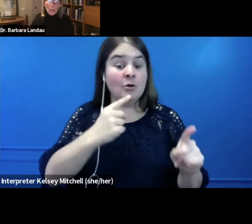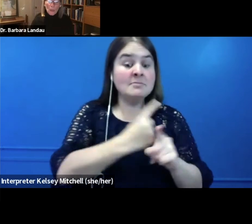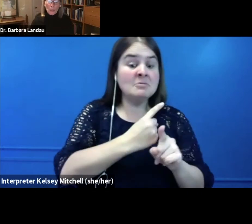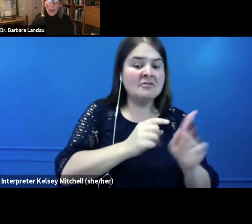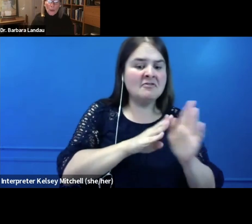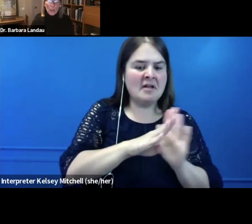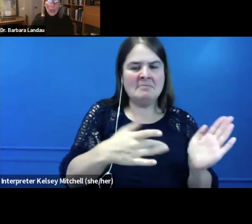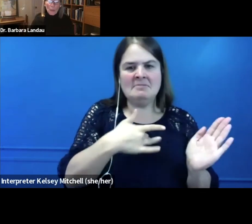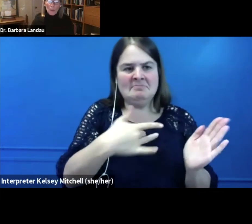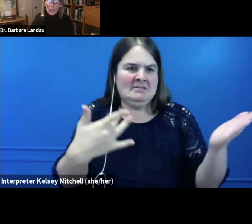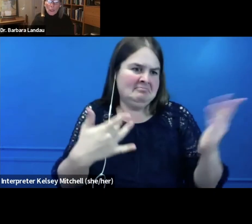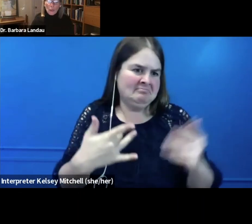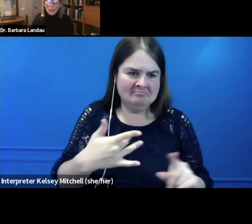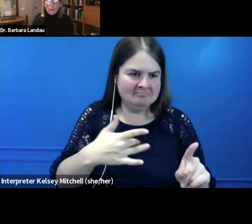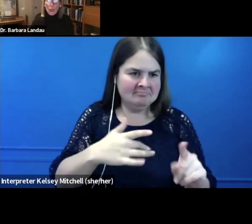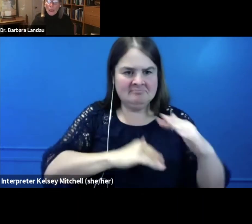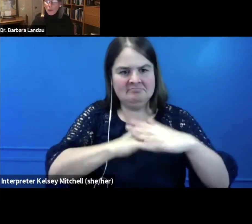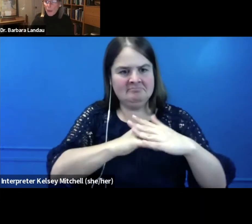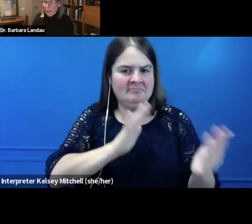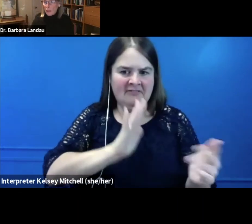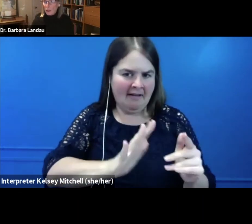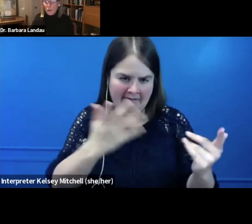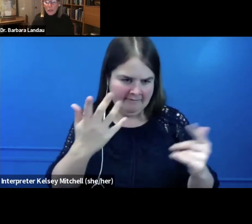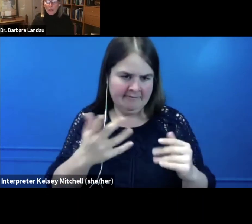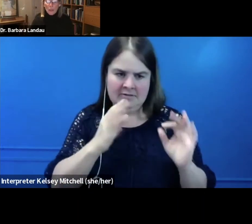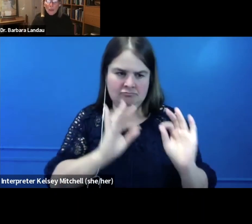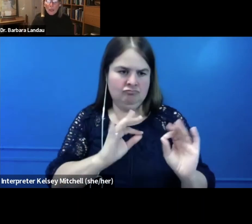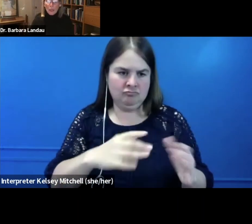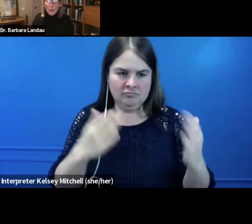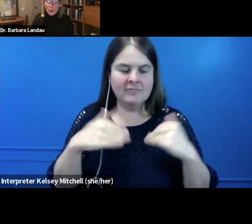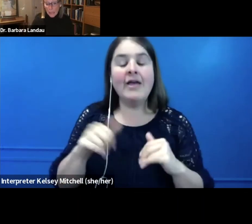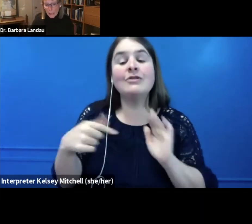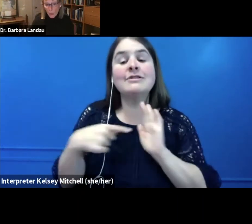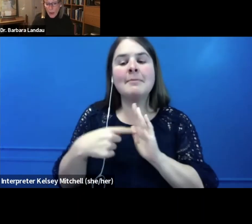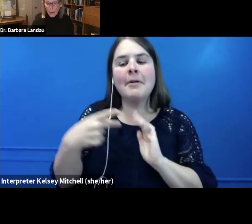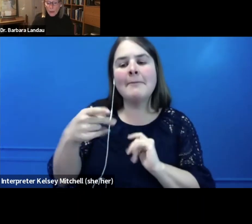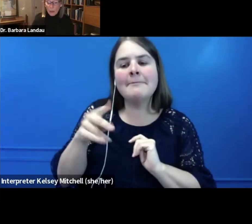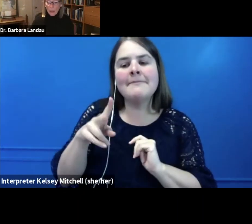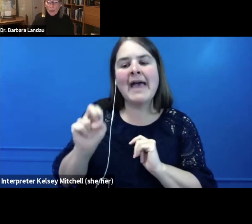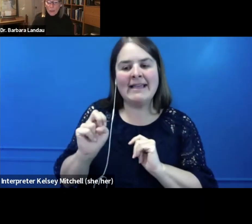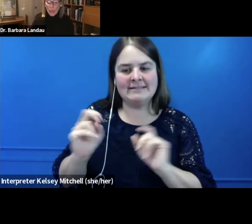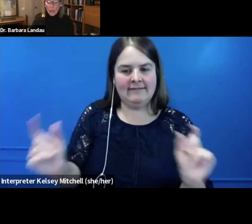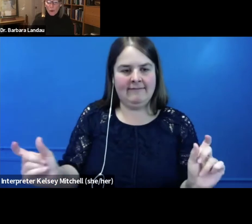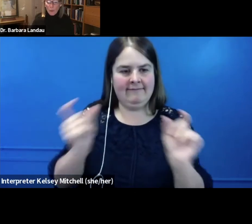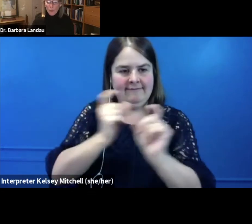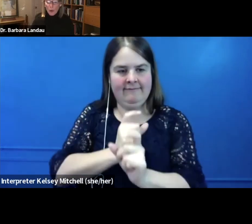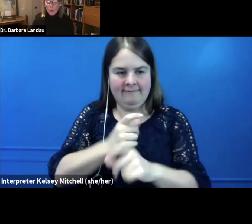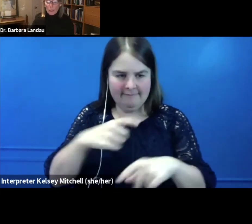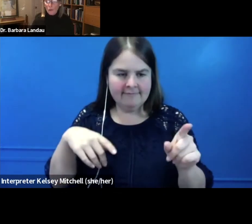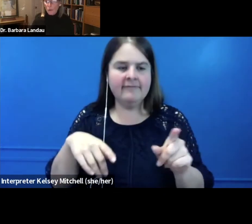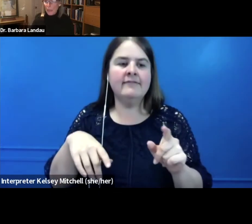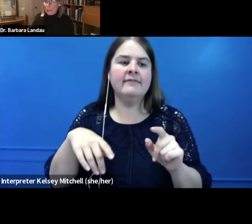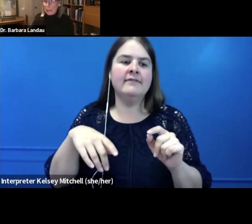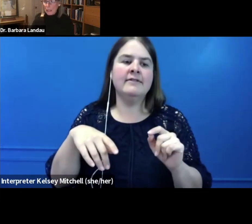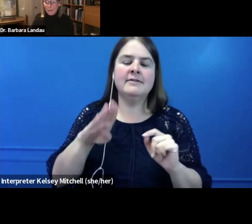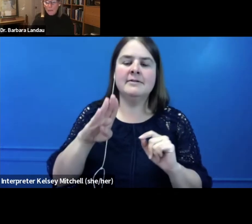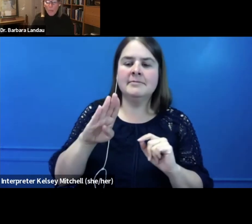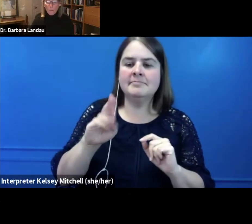here's another example which is different kinds of passives uh that are late acquired if they're psych verbs